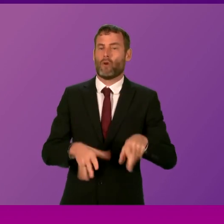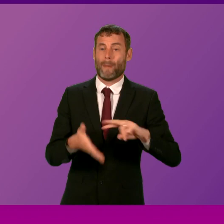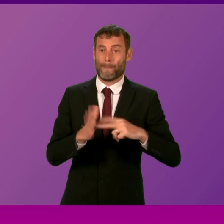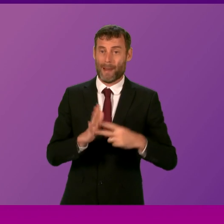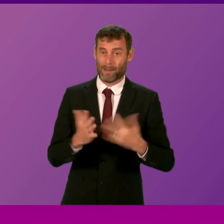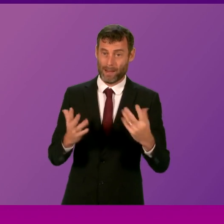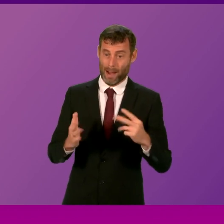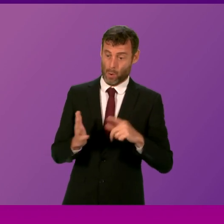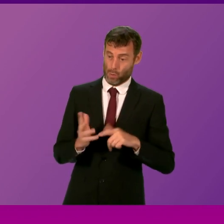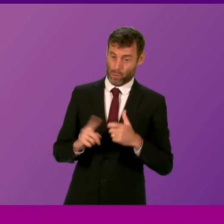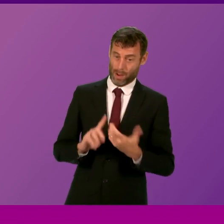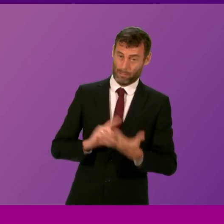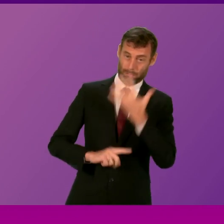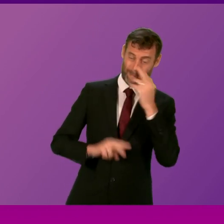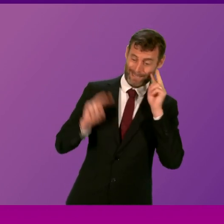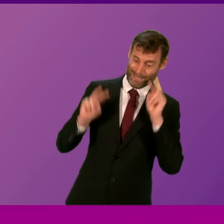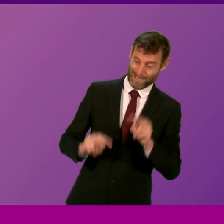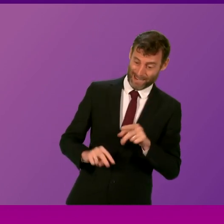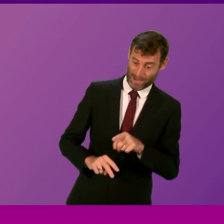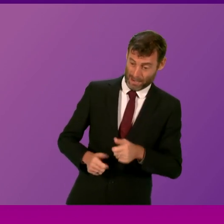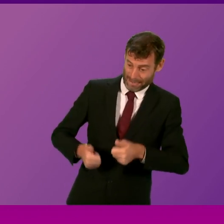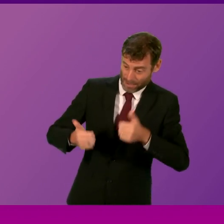net zero targets. If ever there was an argument for independence,